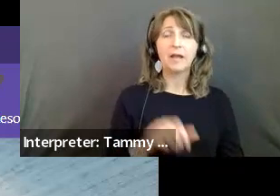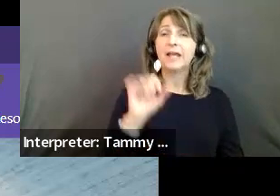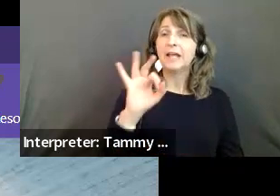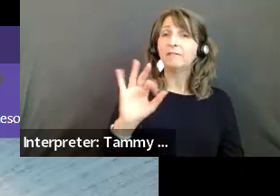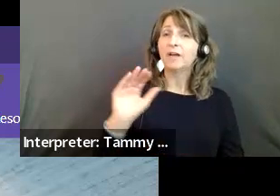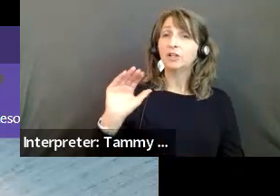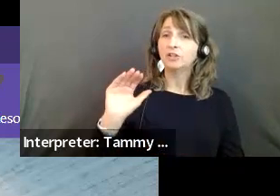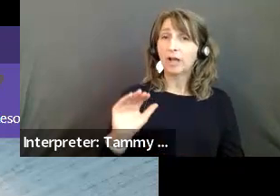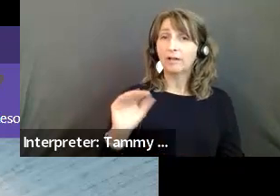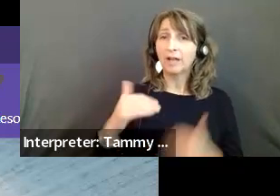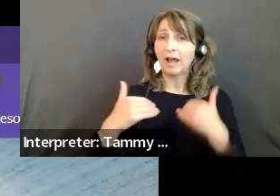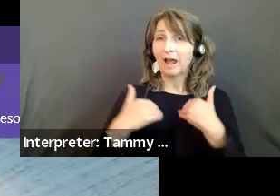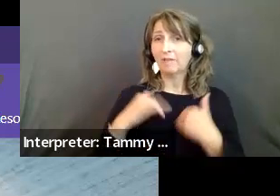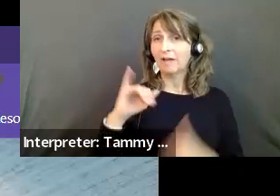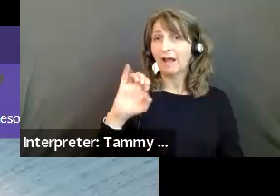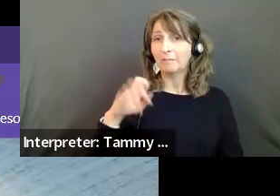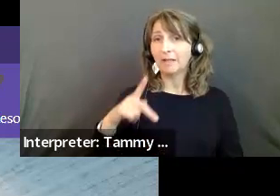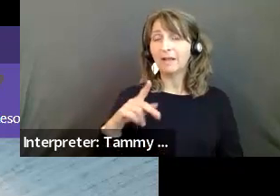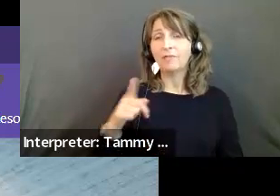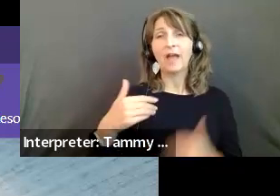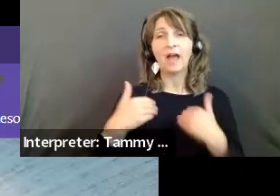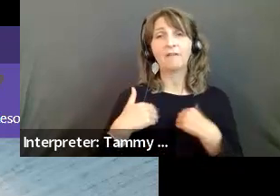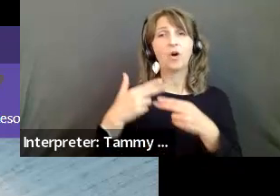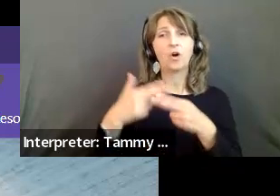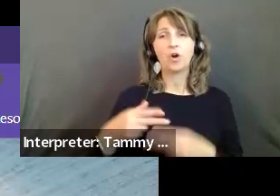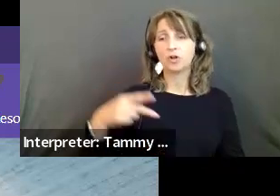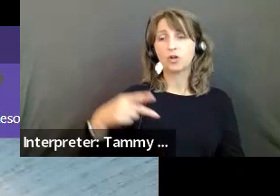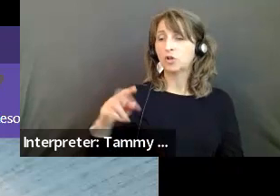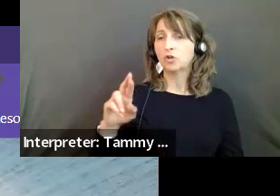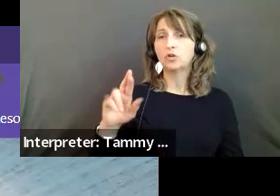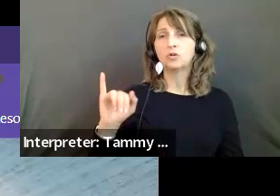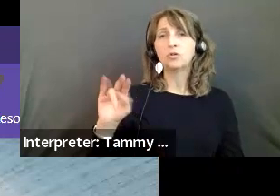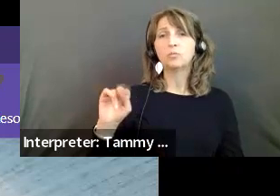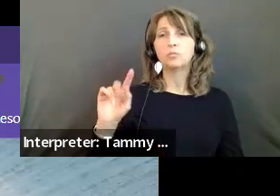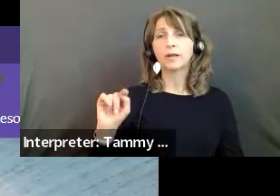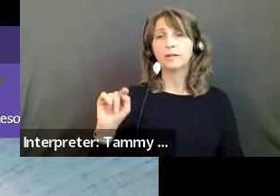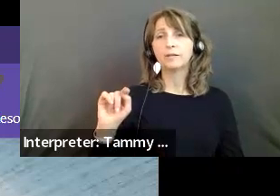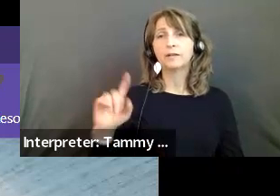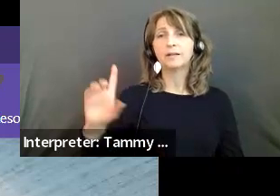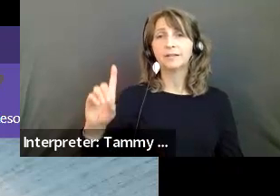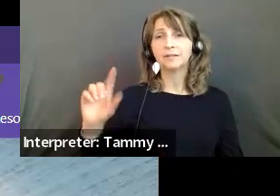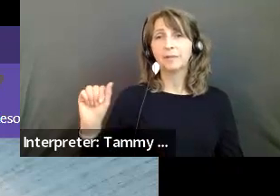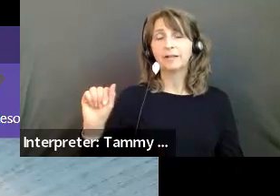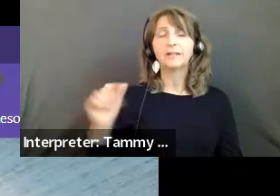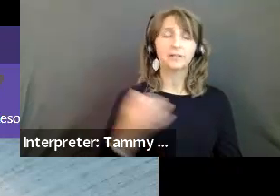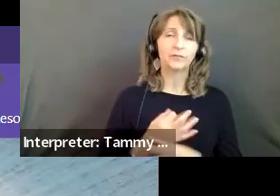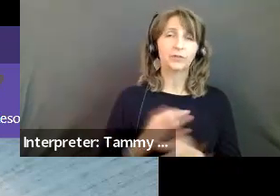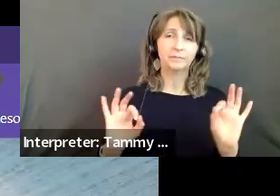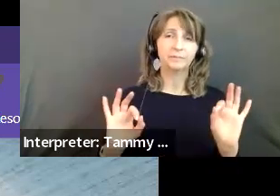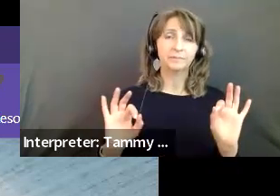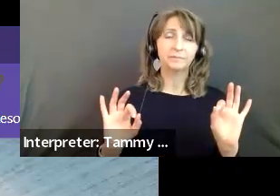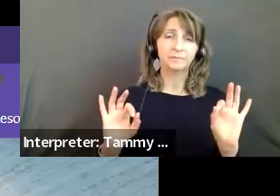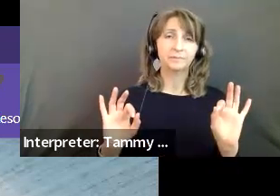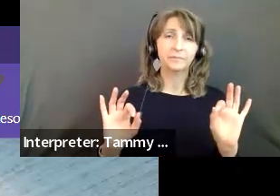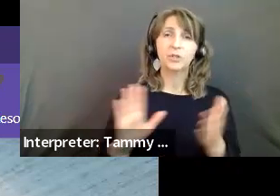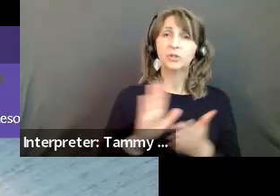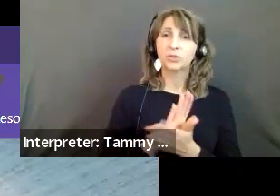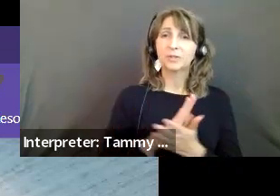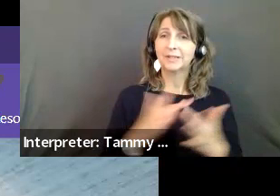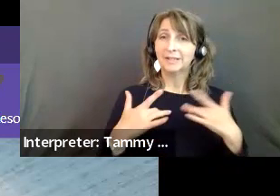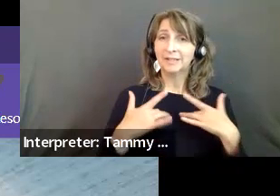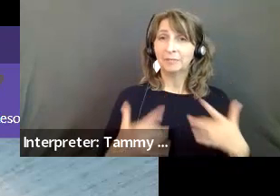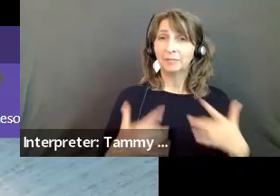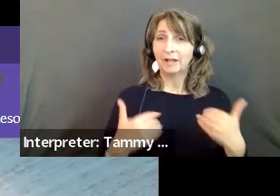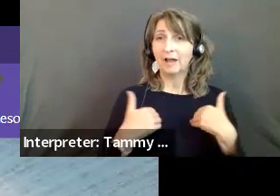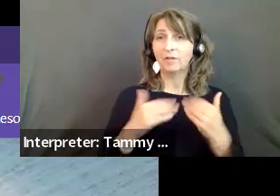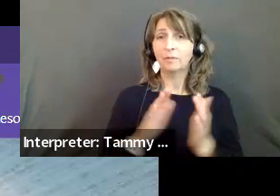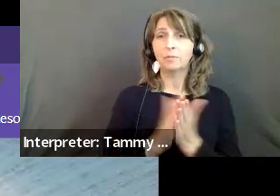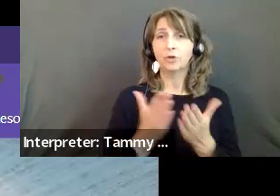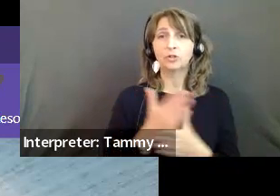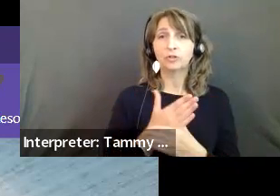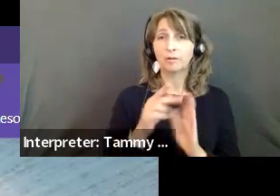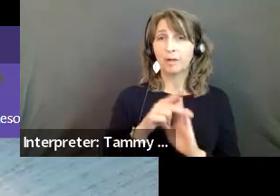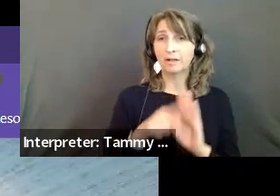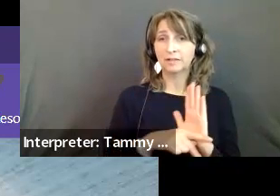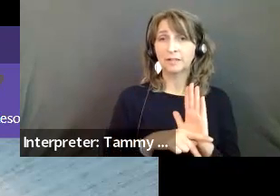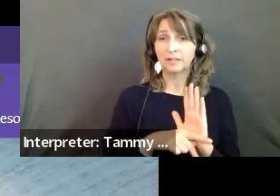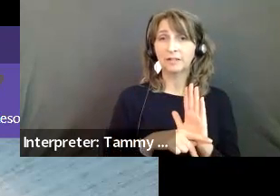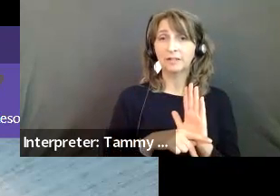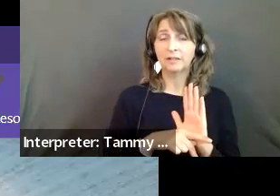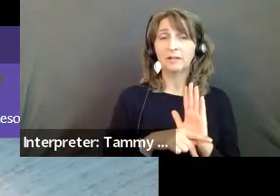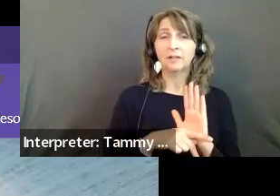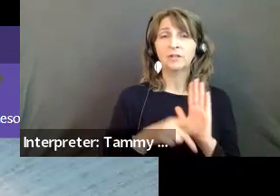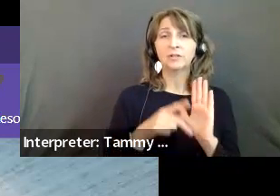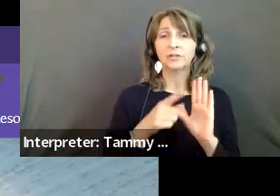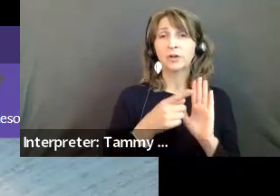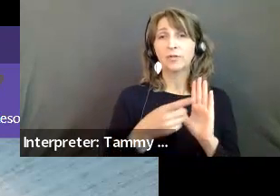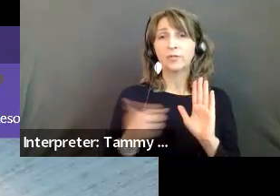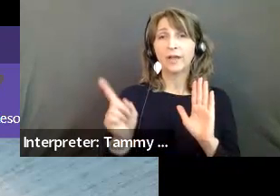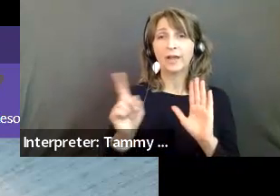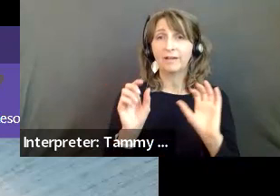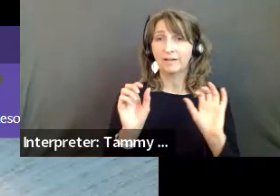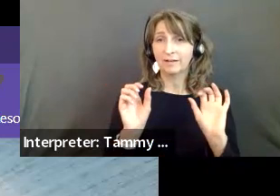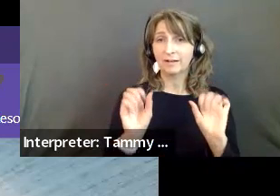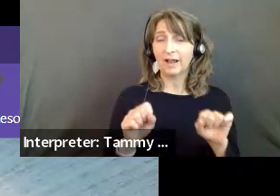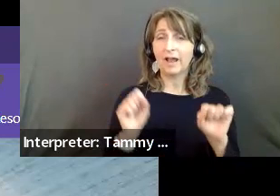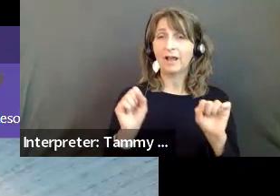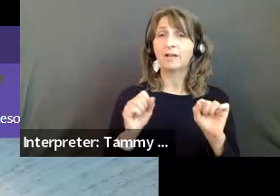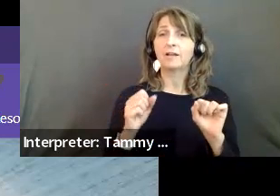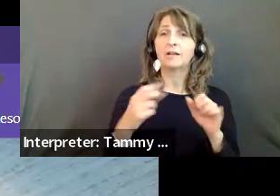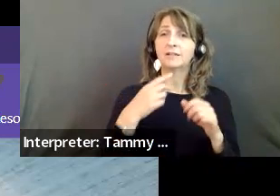With a print disability. So, school districts typically have a bookshare policy and they have students that They have a, a policy where they certify students for book share.